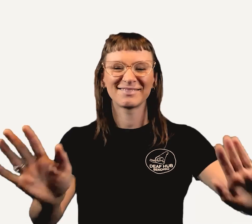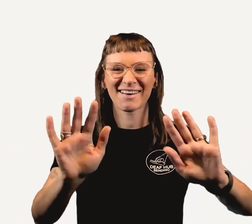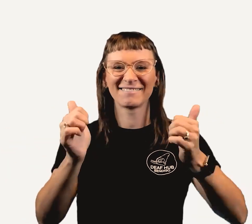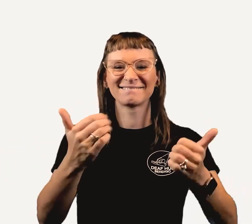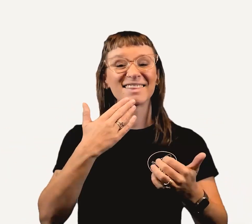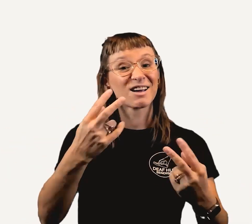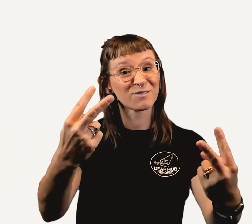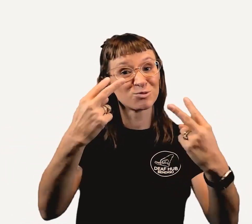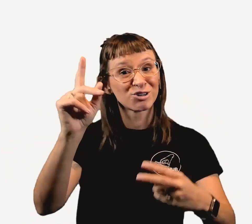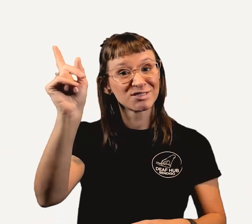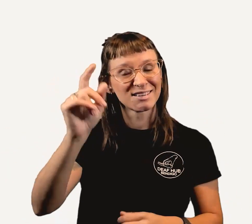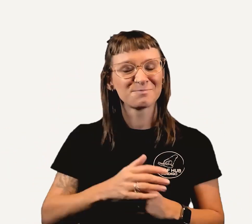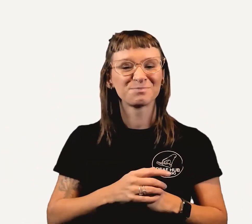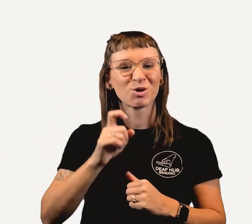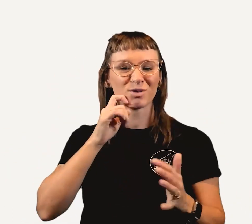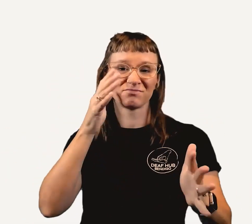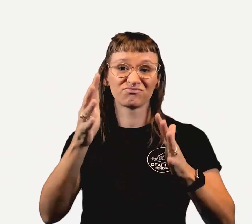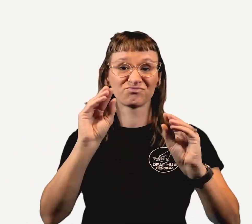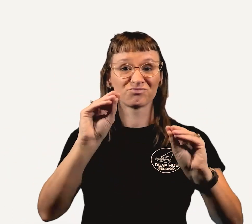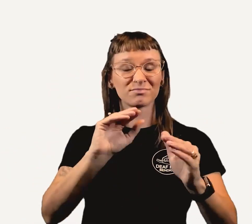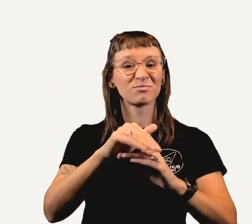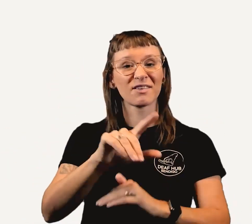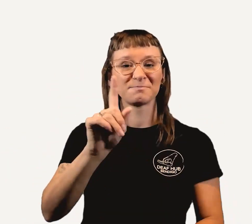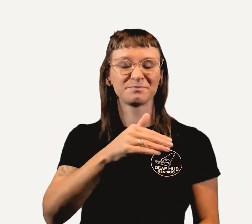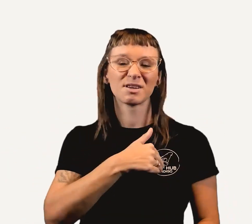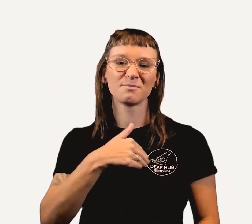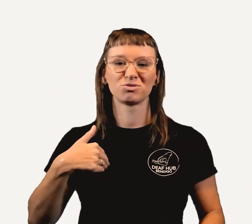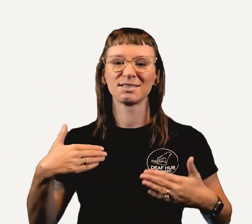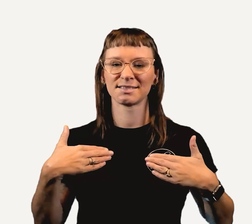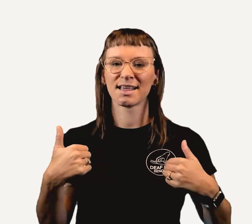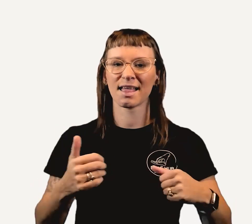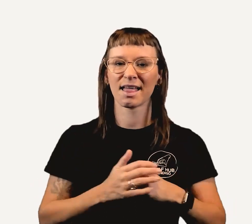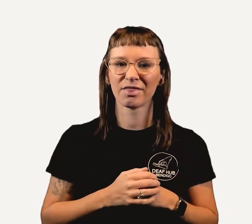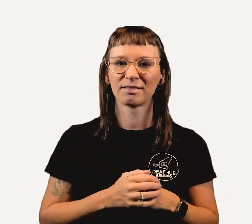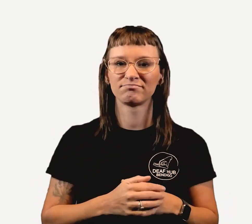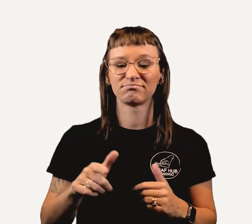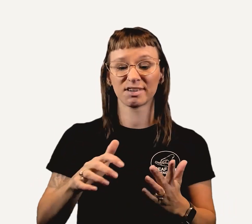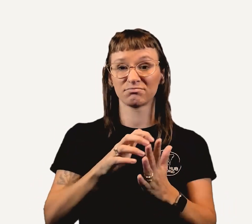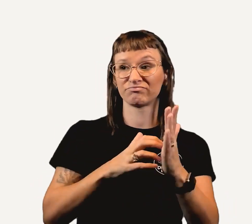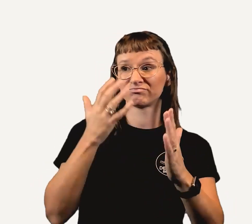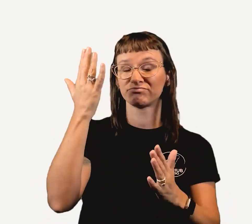Welcome everyone. Thank you for joining us to learn about Breast Health. This presentation